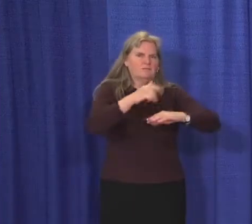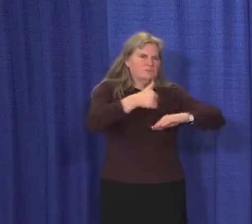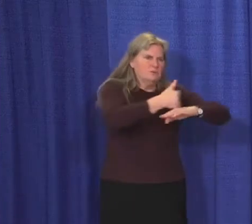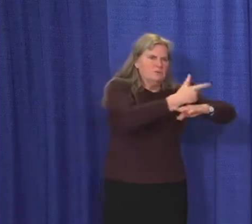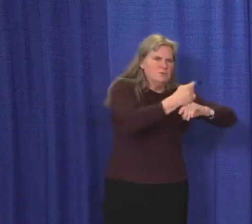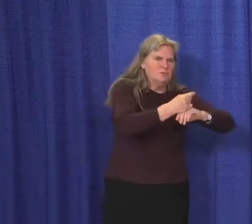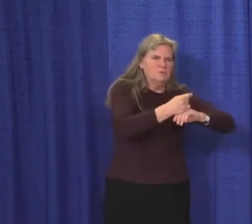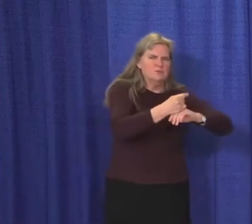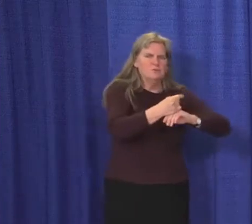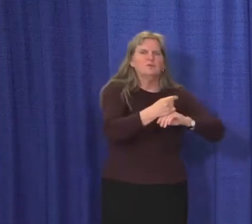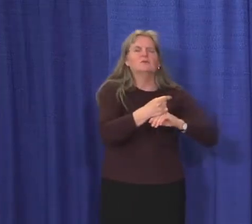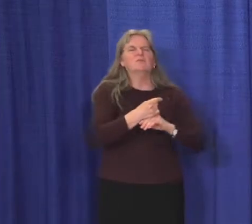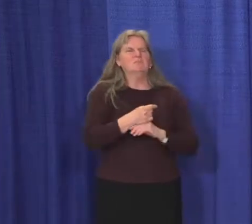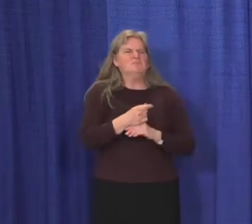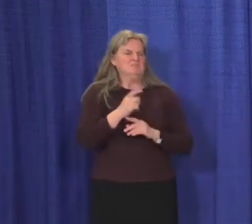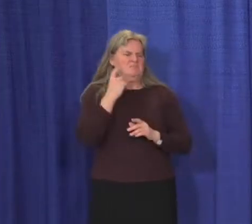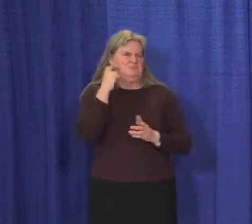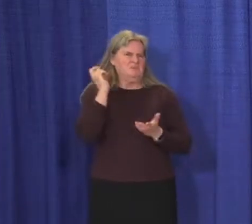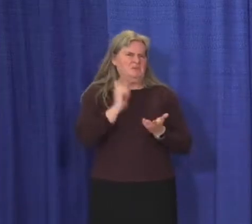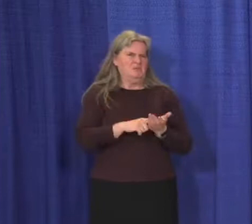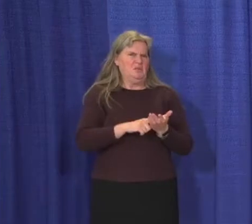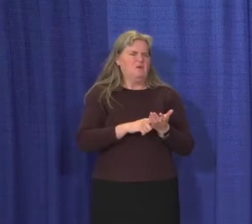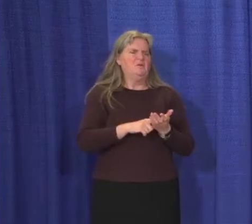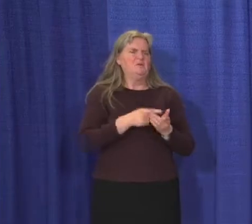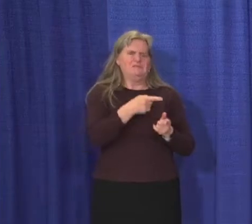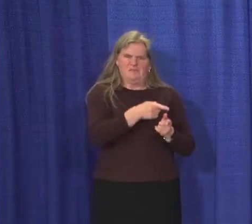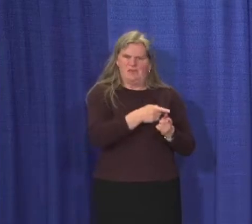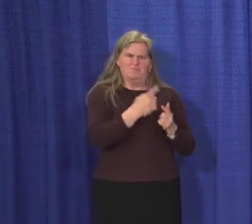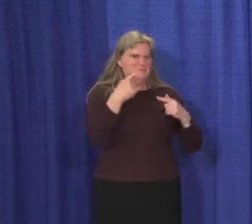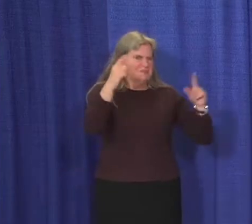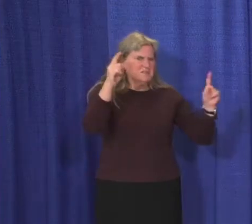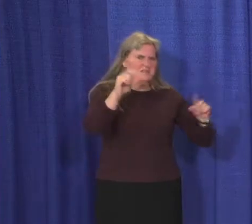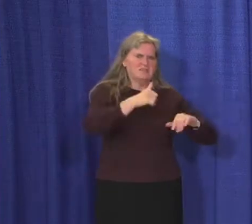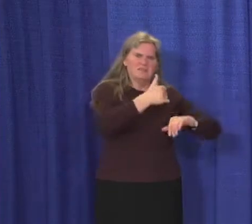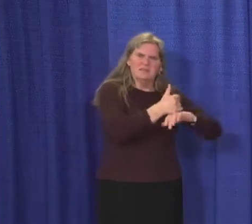COVID operational plan. Our experience with organizers